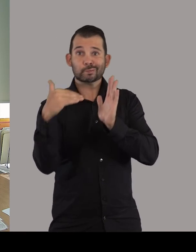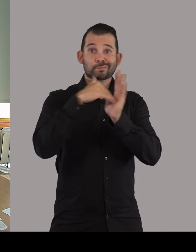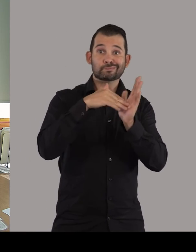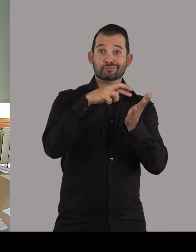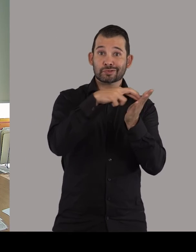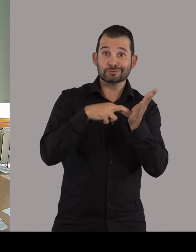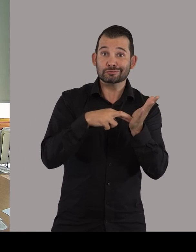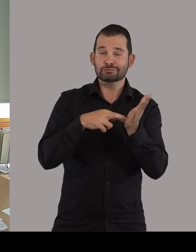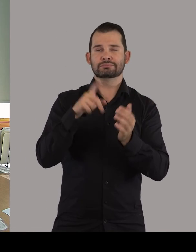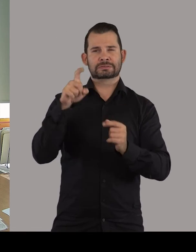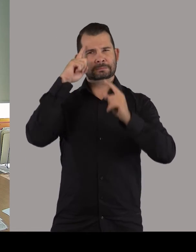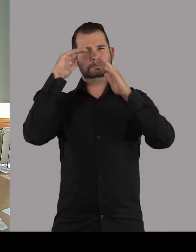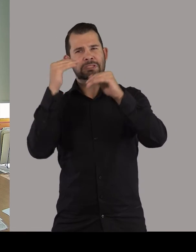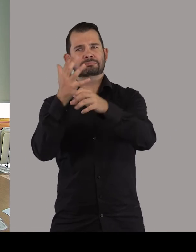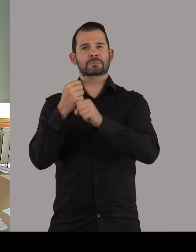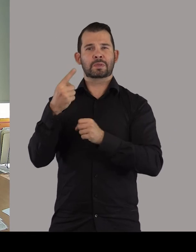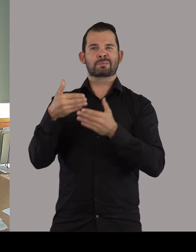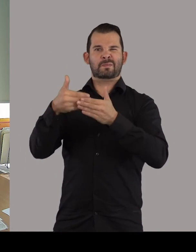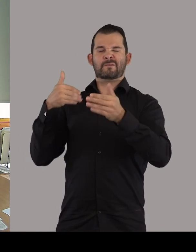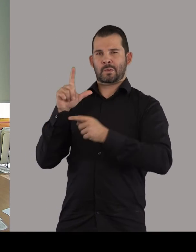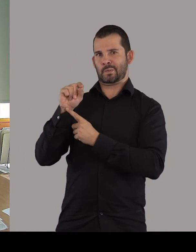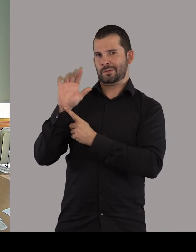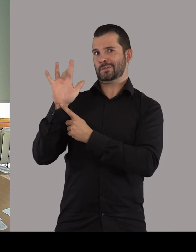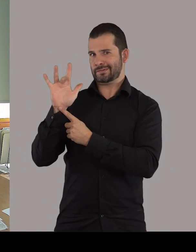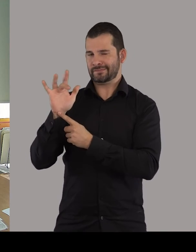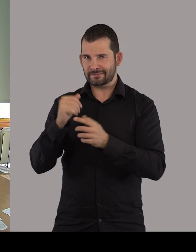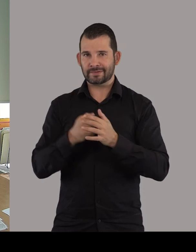you can expect to receive one before 2025.